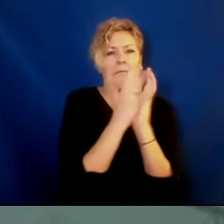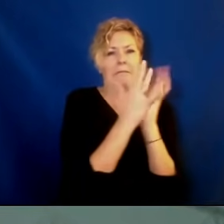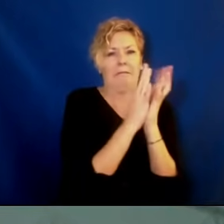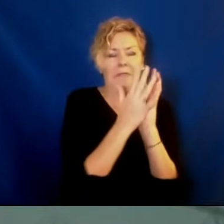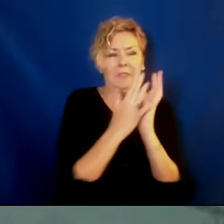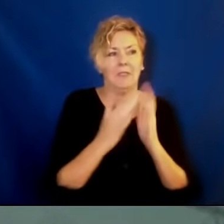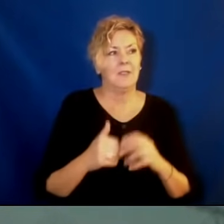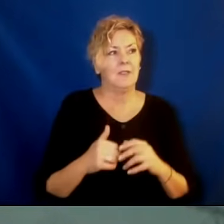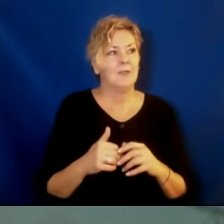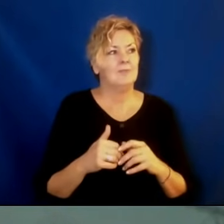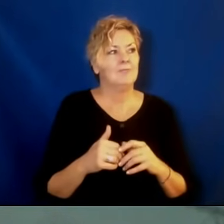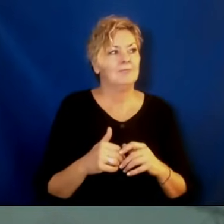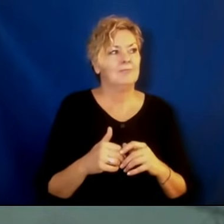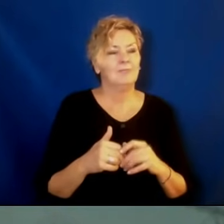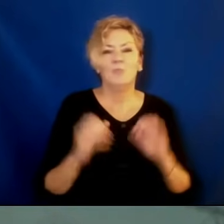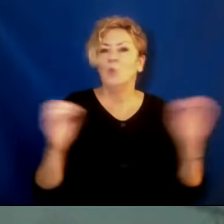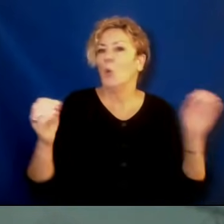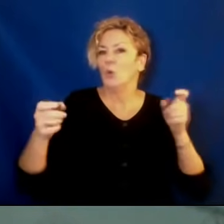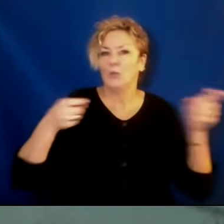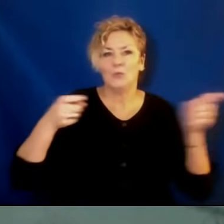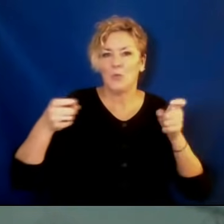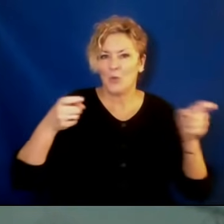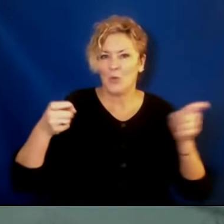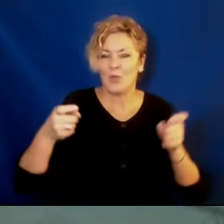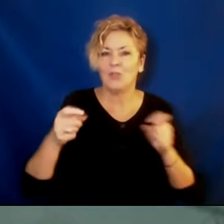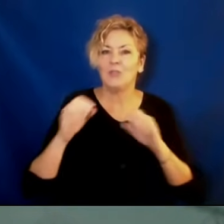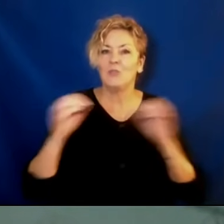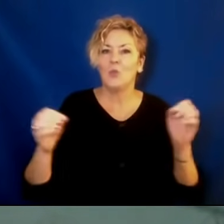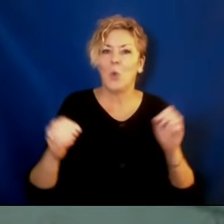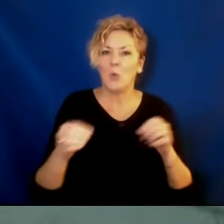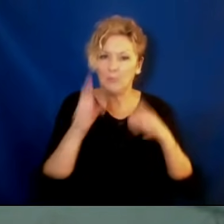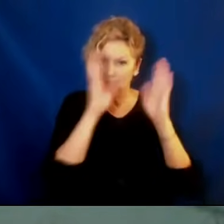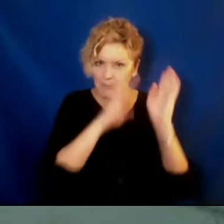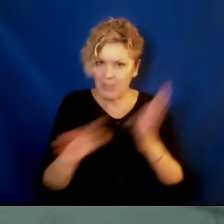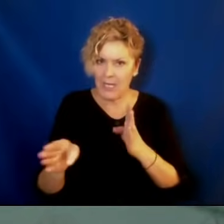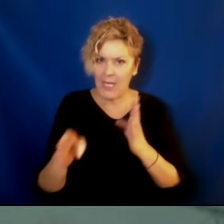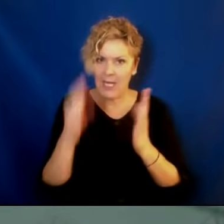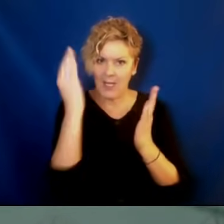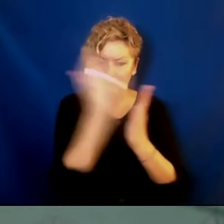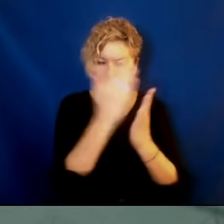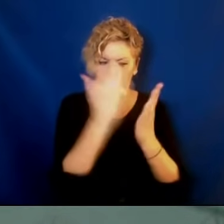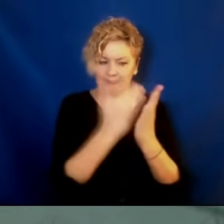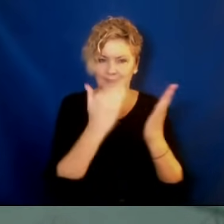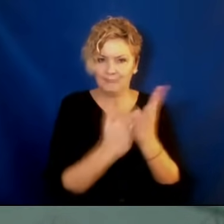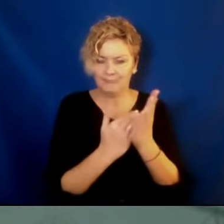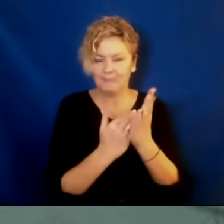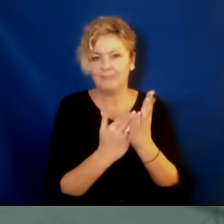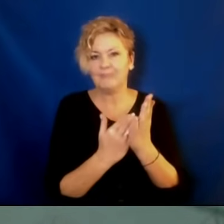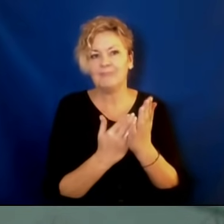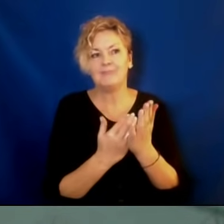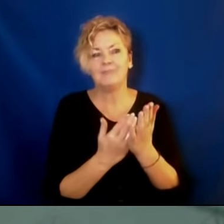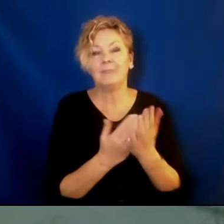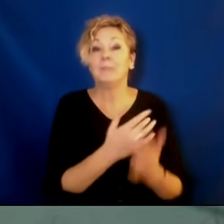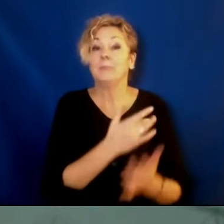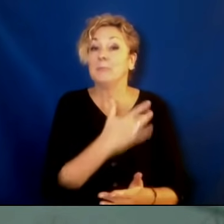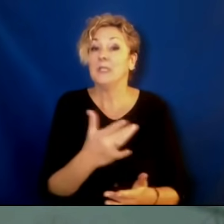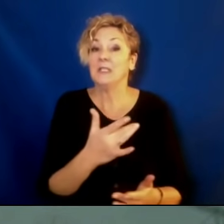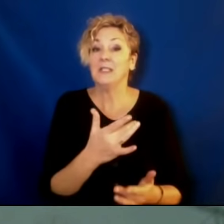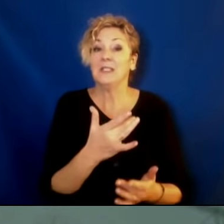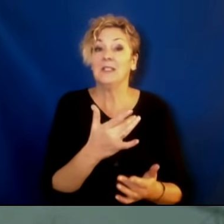transmission tend to be larger gatherings in people's private homes as opposed to in a place such as a restaurant that has safety